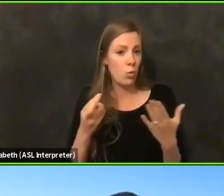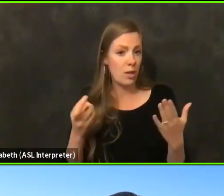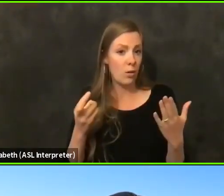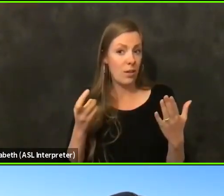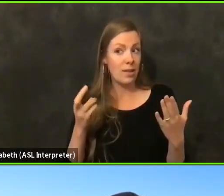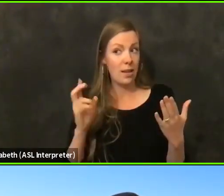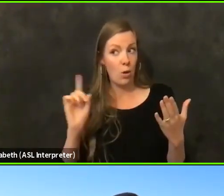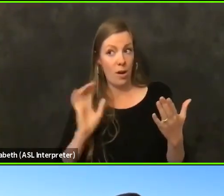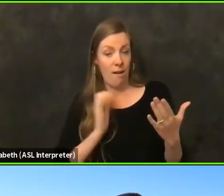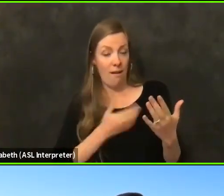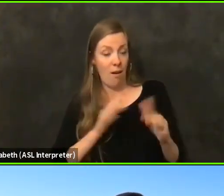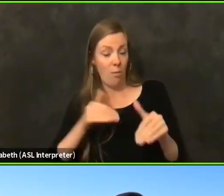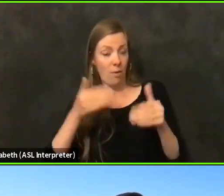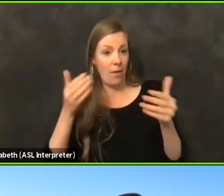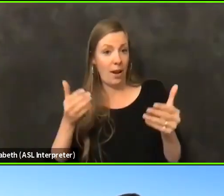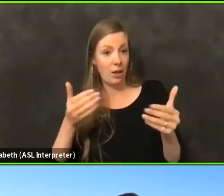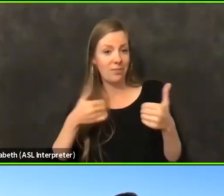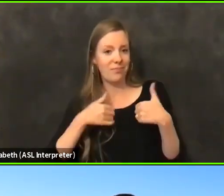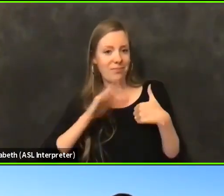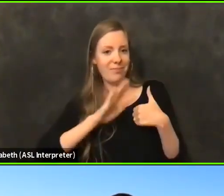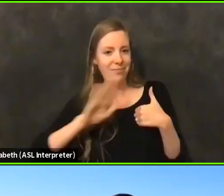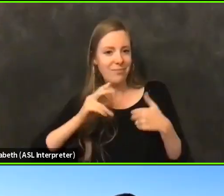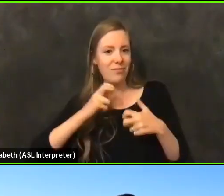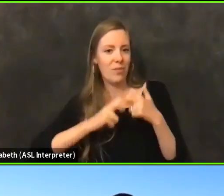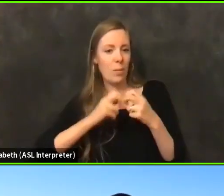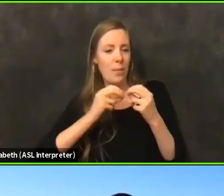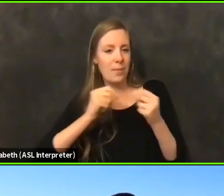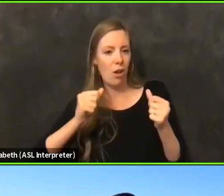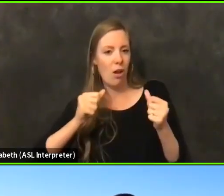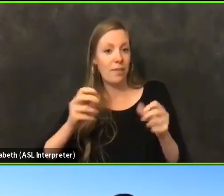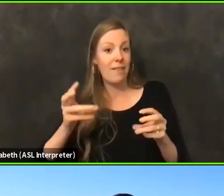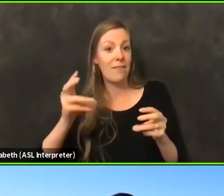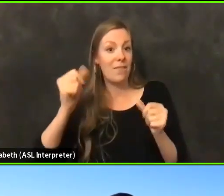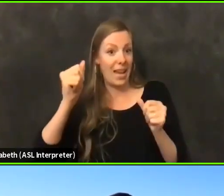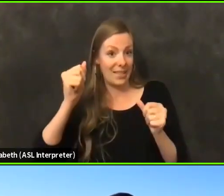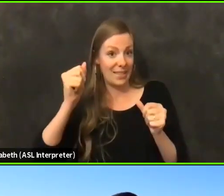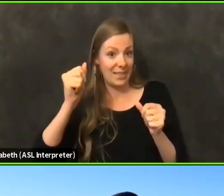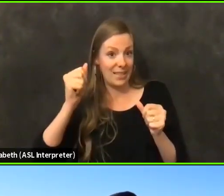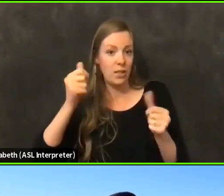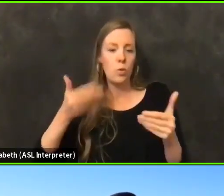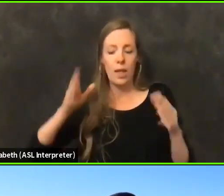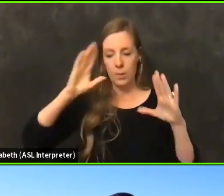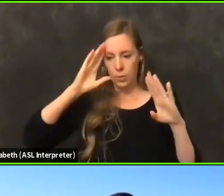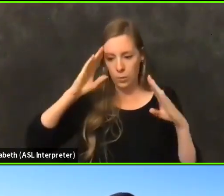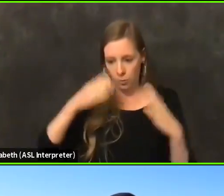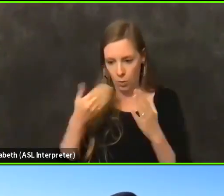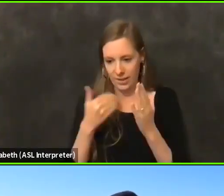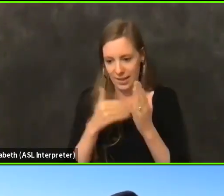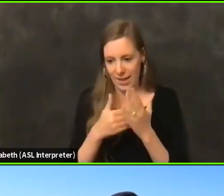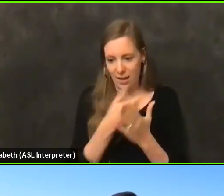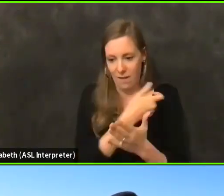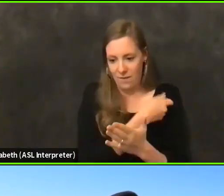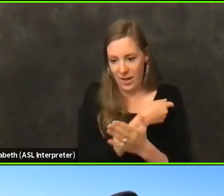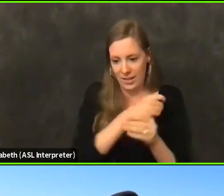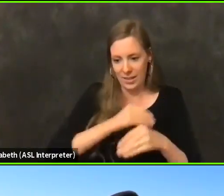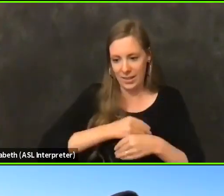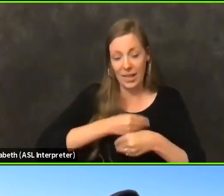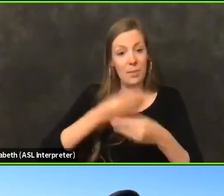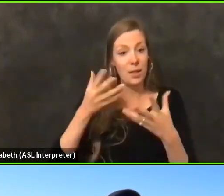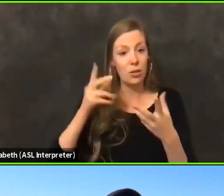can get many of their problems solved quickly in order to allow them again to focus on vaccine administration and reduce client frustration.